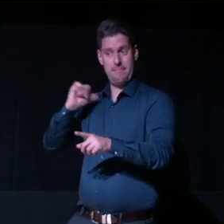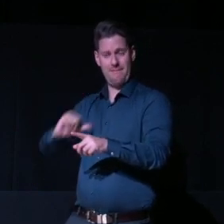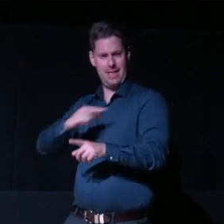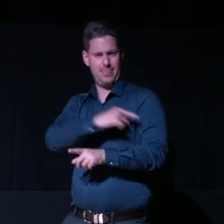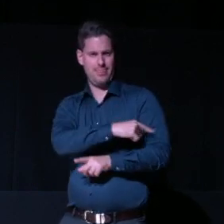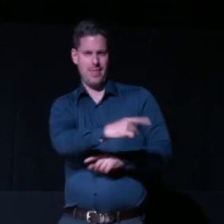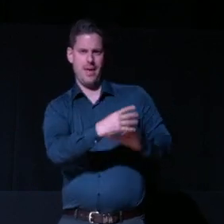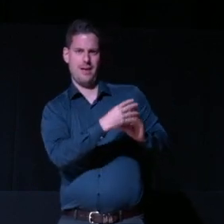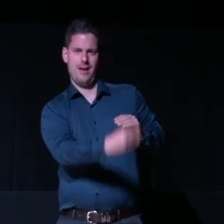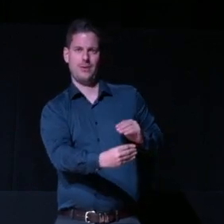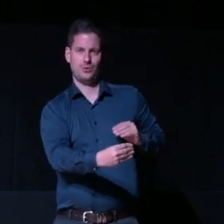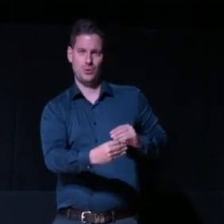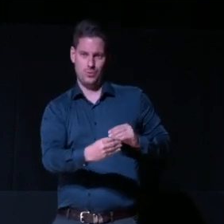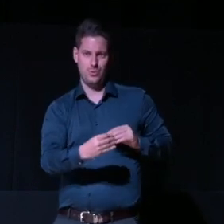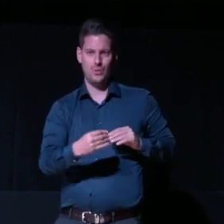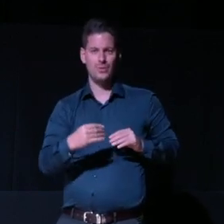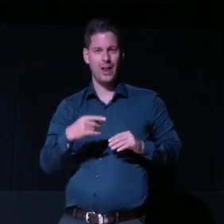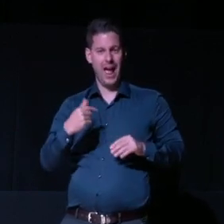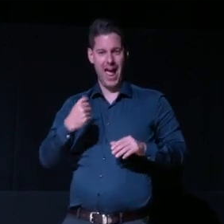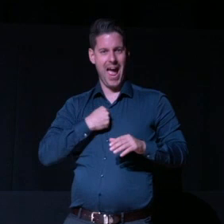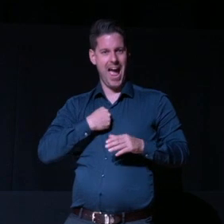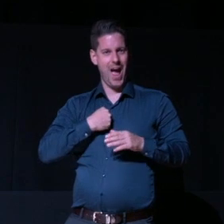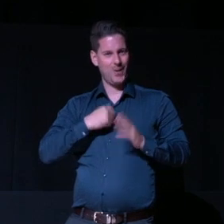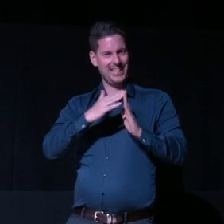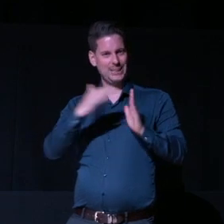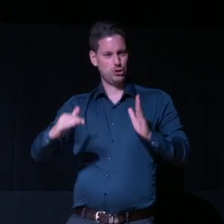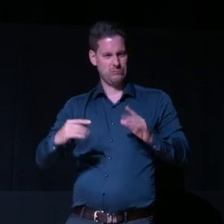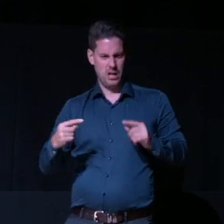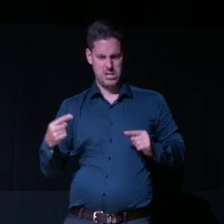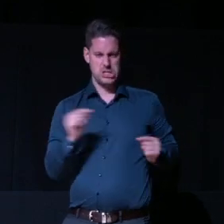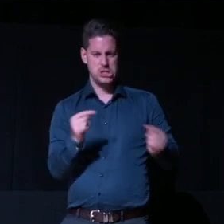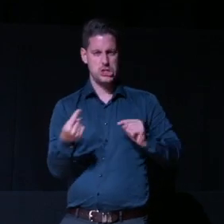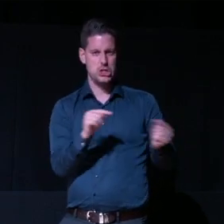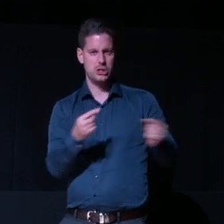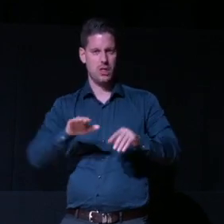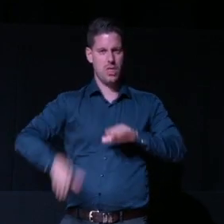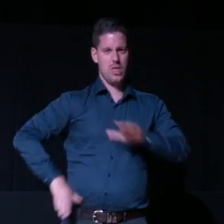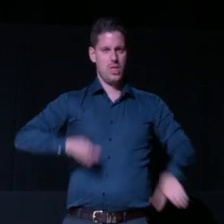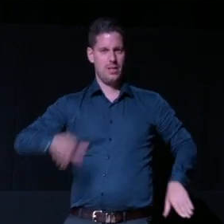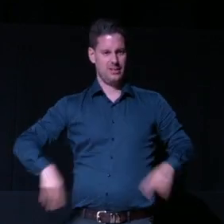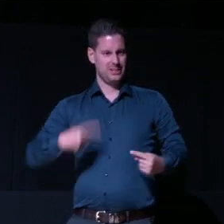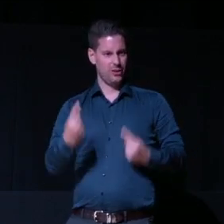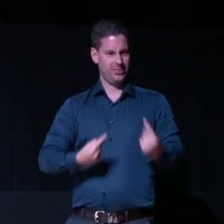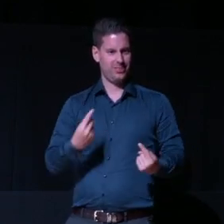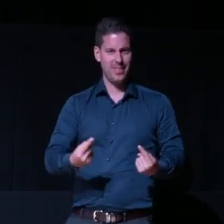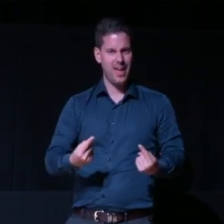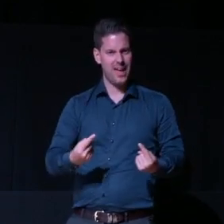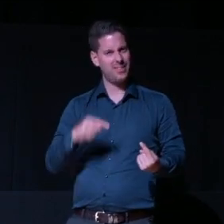We're talking about cannibalising our own industries within the industry like people who work in it. They are the ones that talk